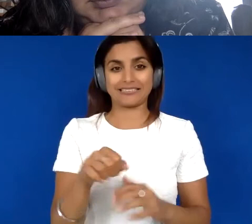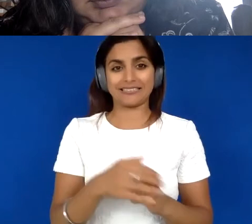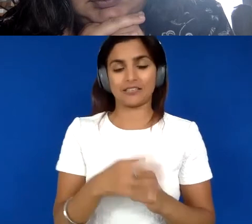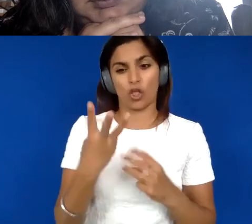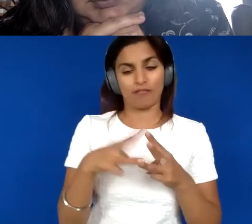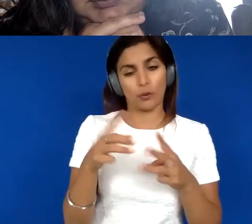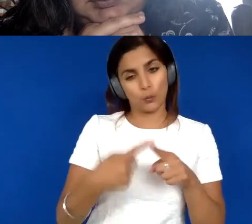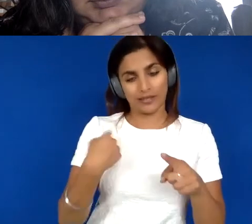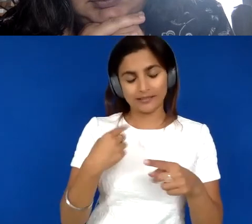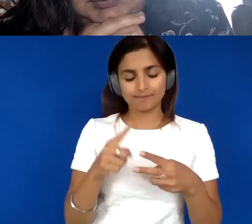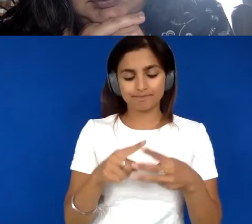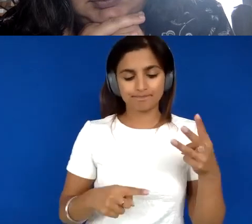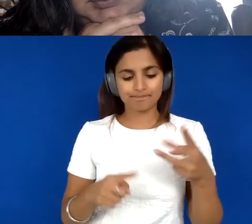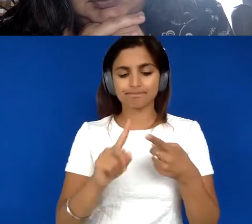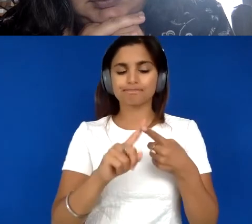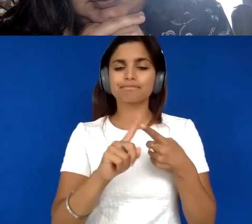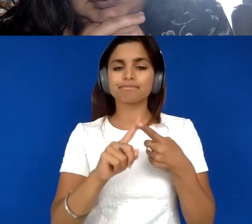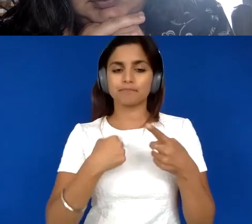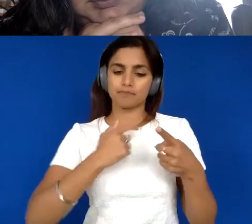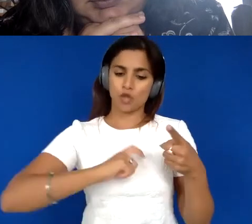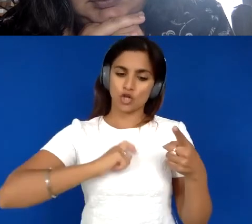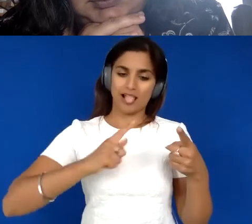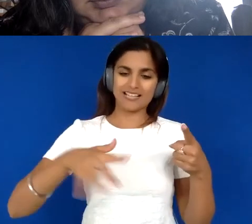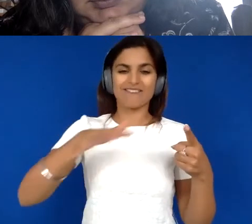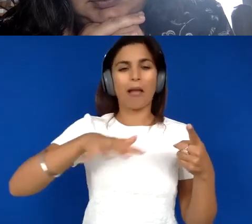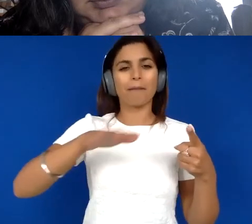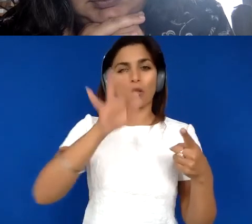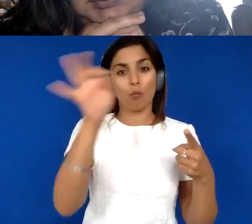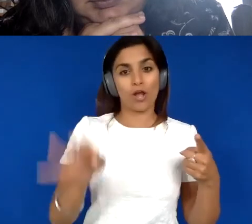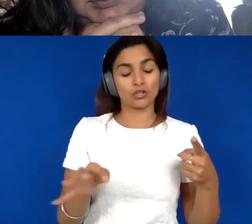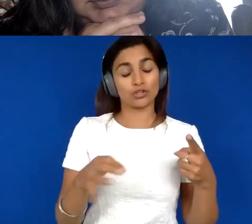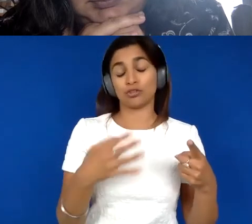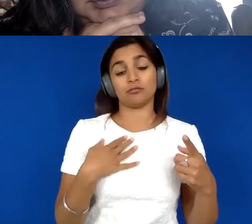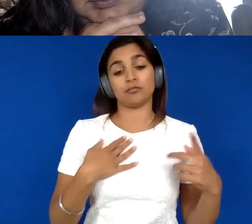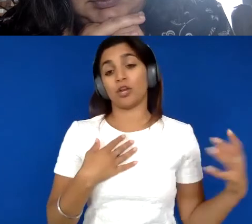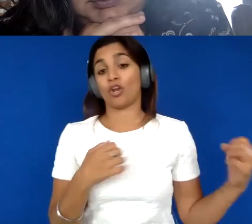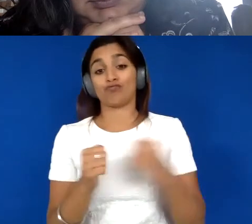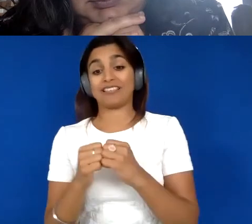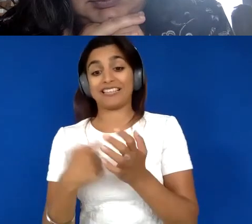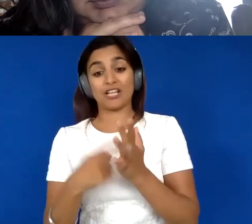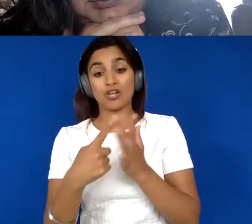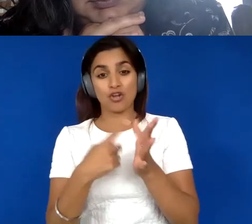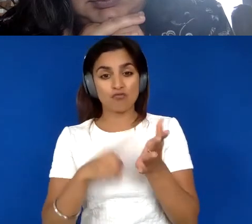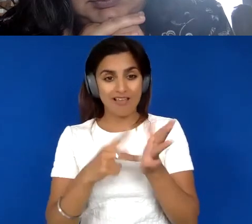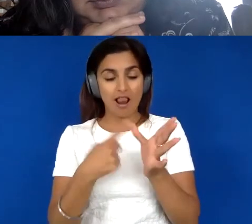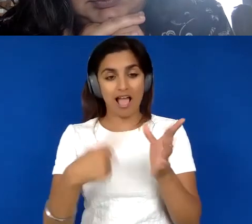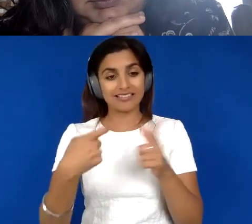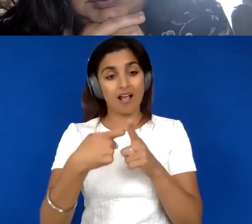in terms of the sort of personal and family question I totally echo what Rianna and Akanksha have been saying it's a really difficult line and